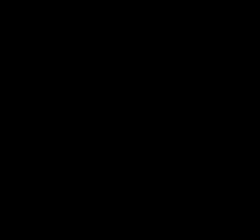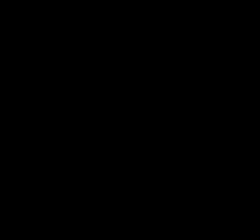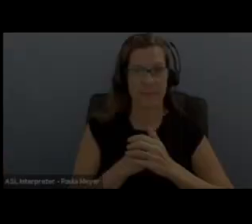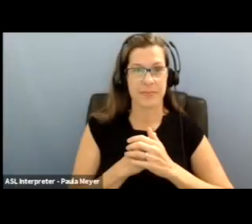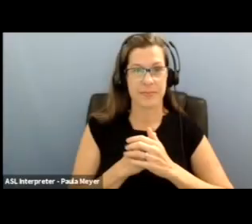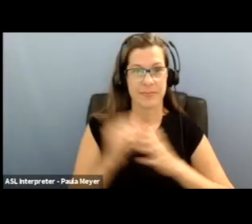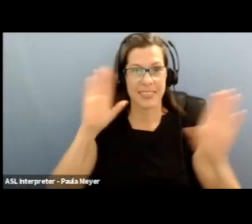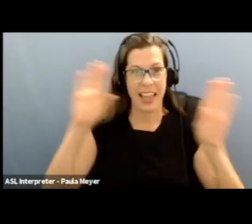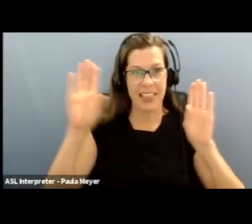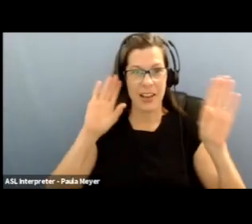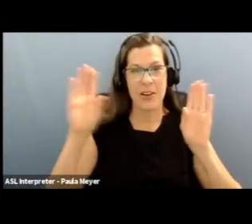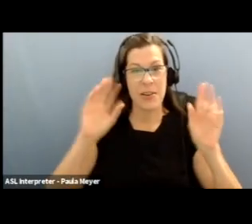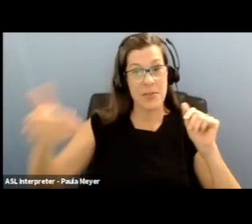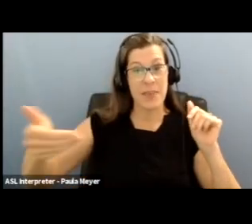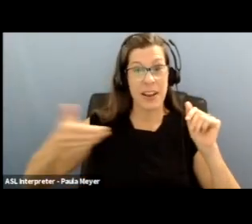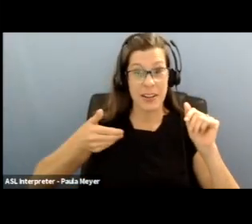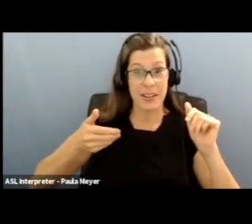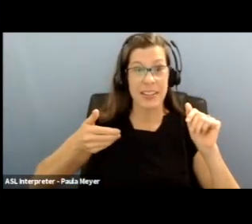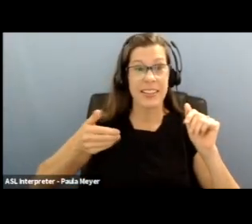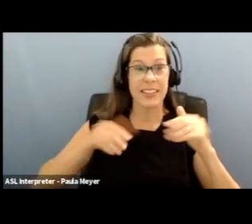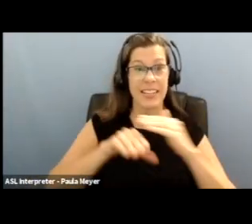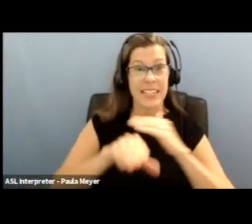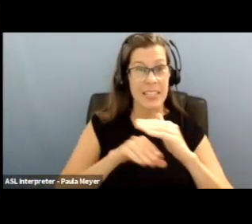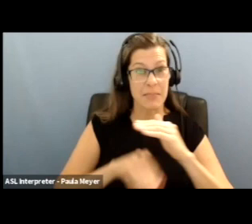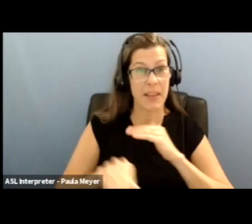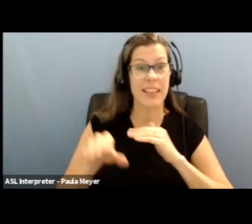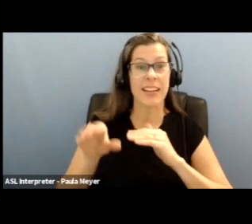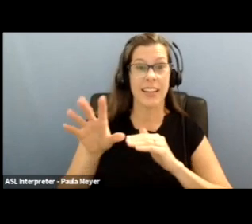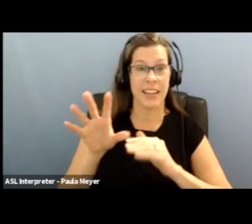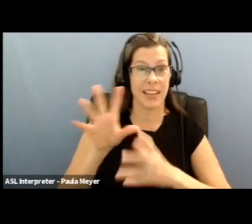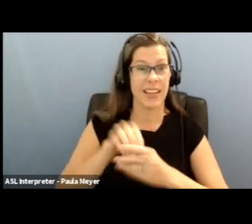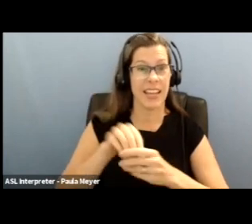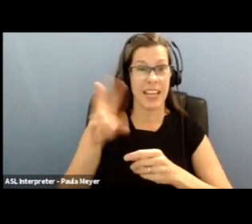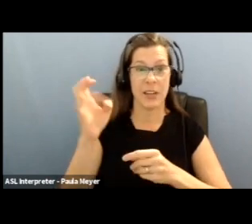Hello and welcome to “Accessibility in Virtual Events:” “A Technical Step by Step”.